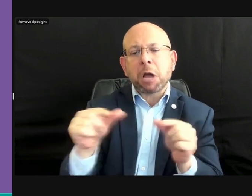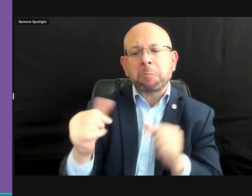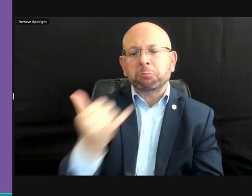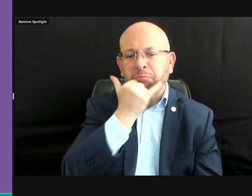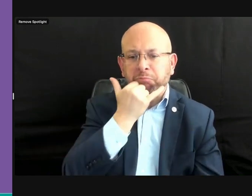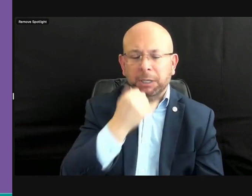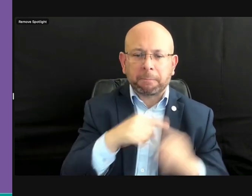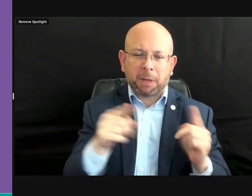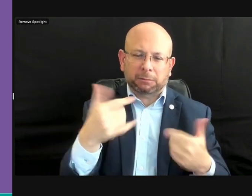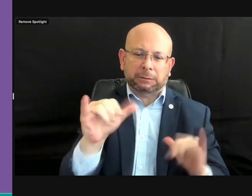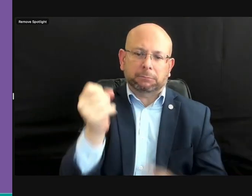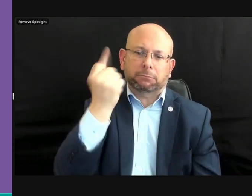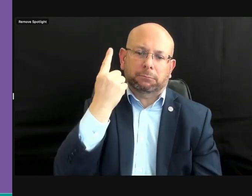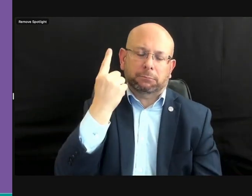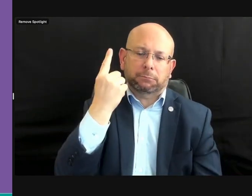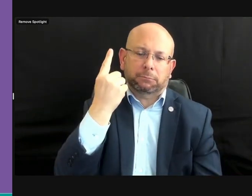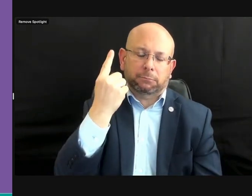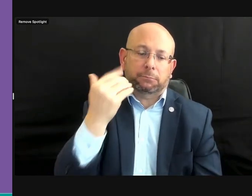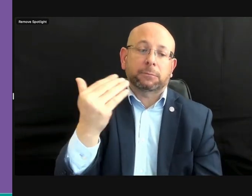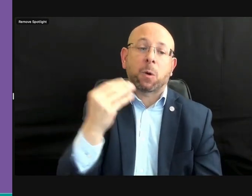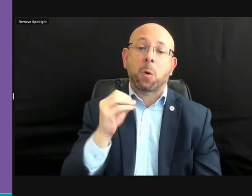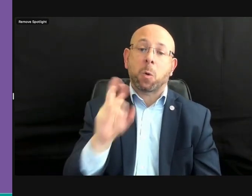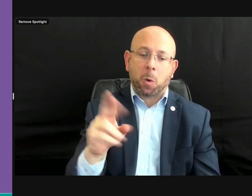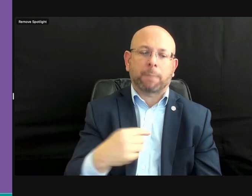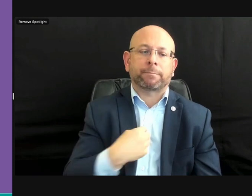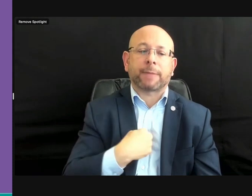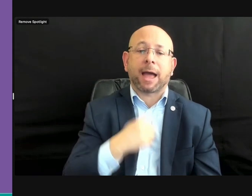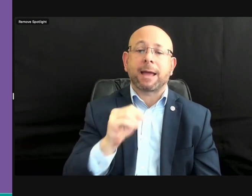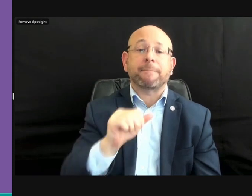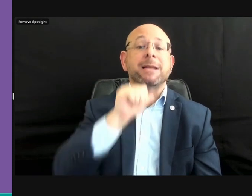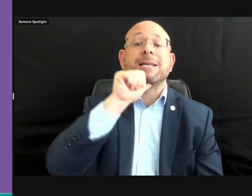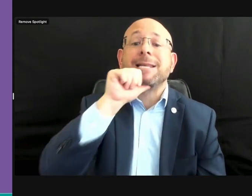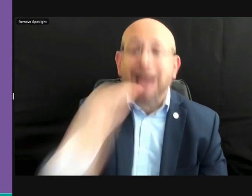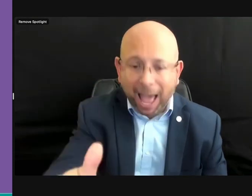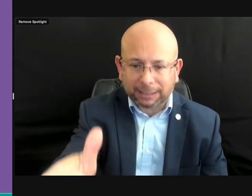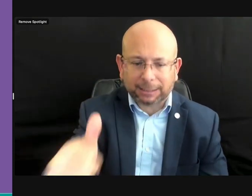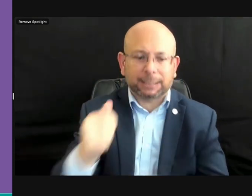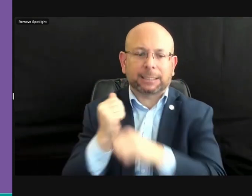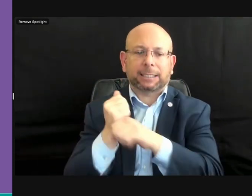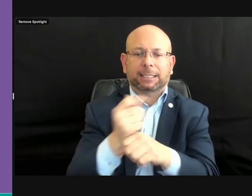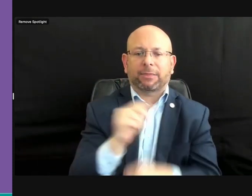The grammar is wrong. But an understanding can still be gleaned from the sentence. Or if you have a sentence like, I am not